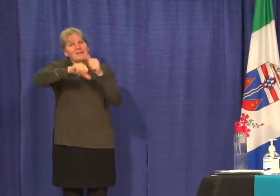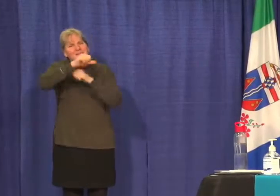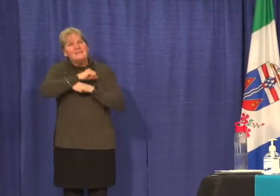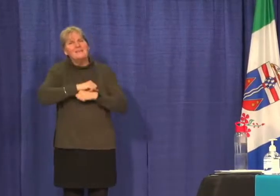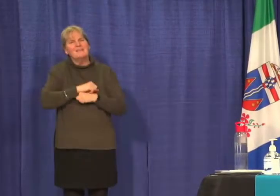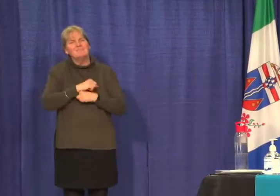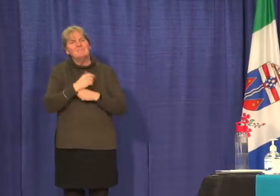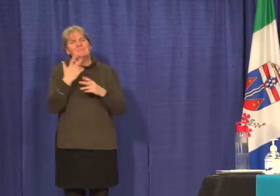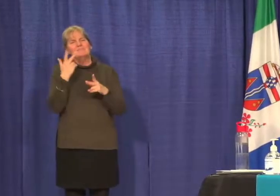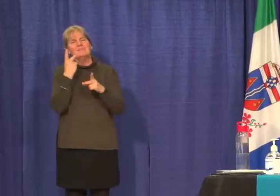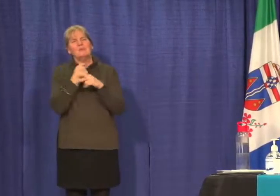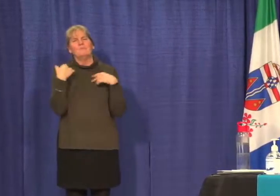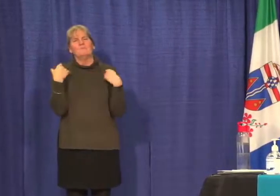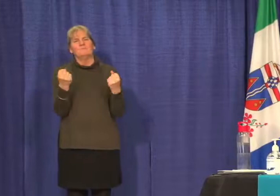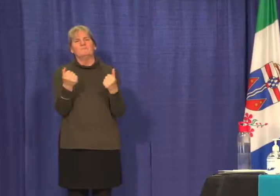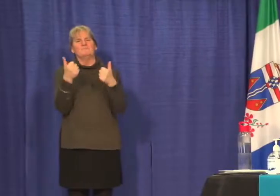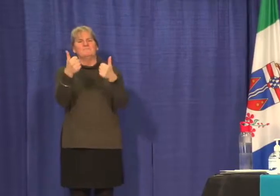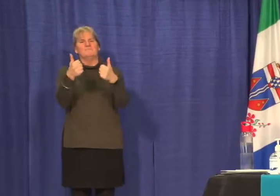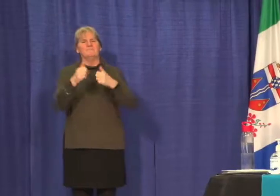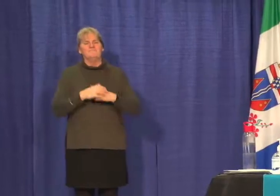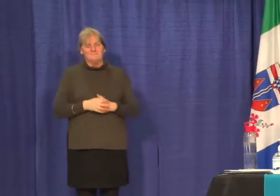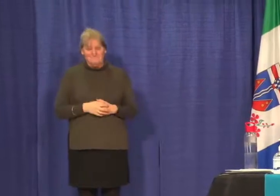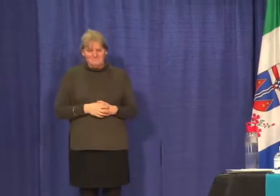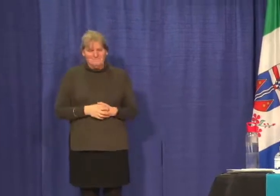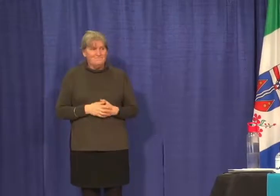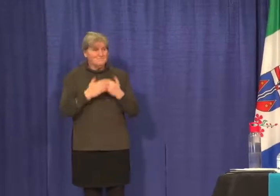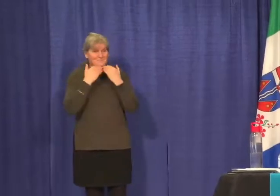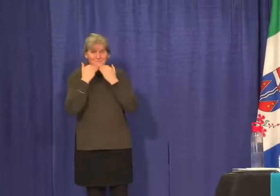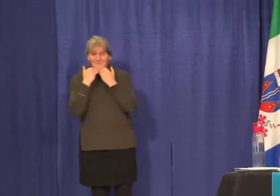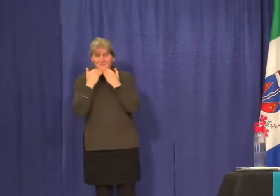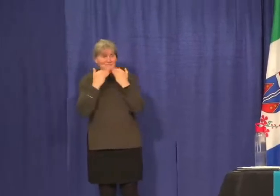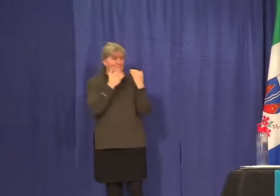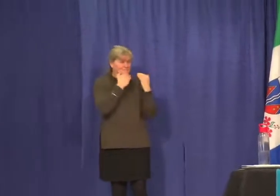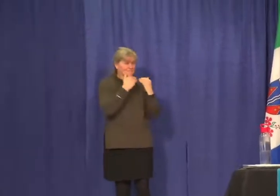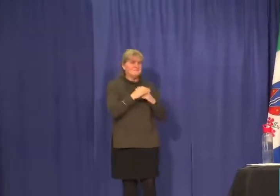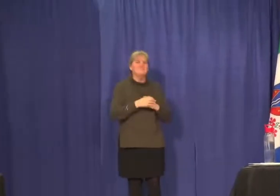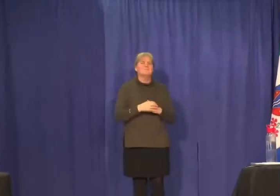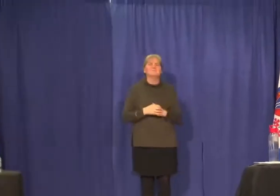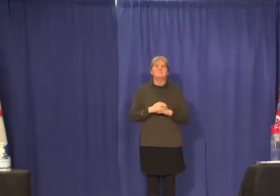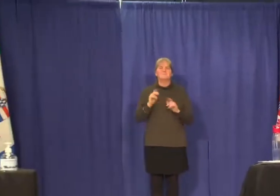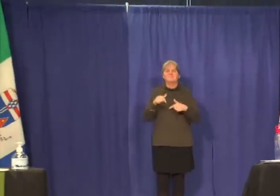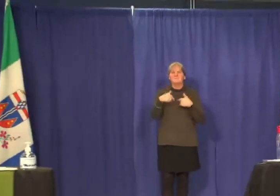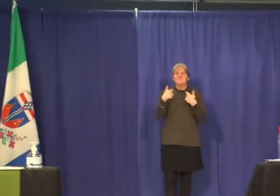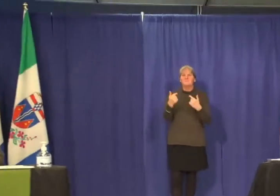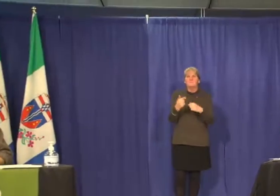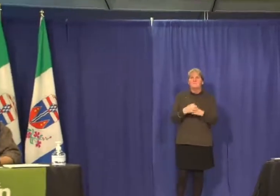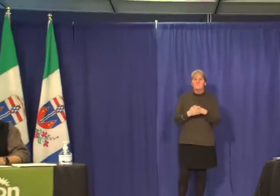other. Stay well, thank you. Pat: Thank you. We will now go to the reporters